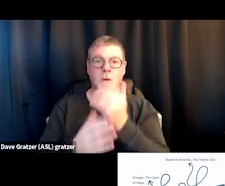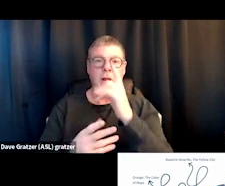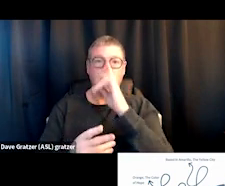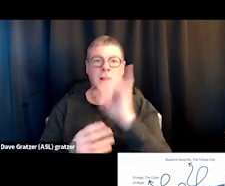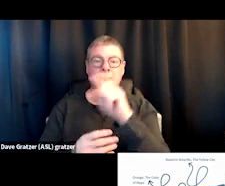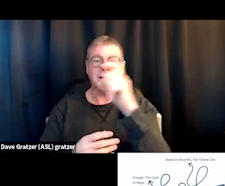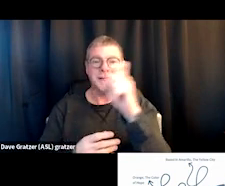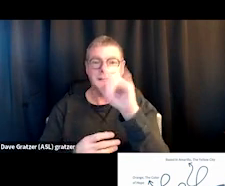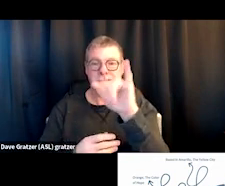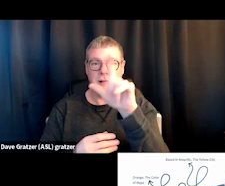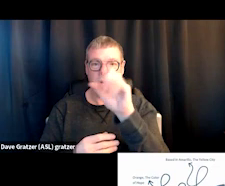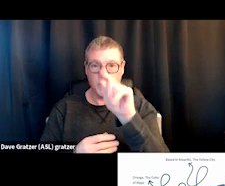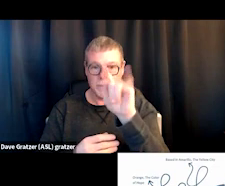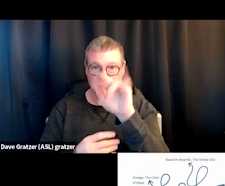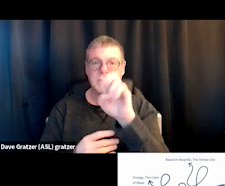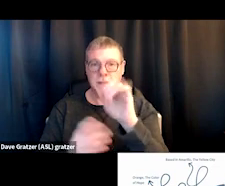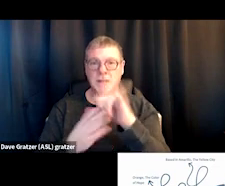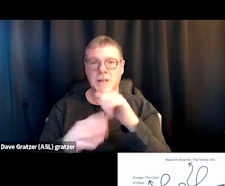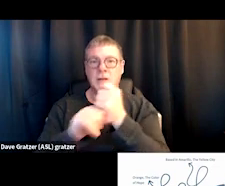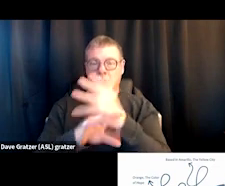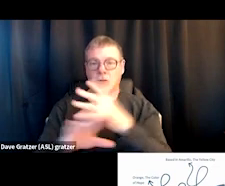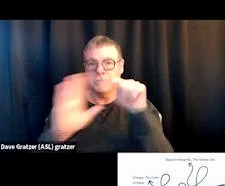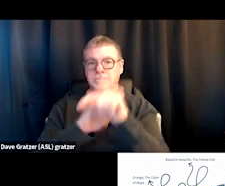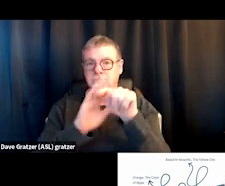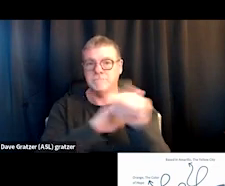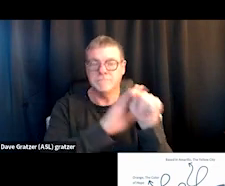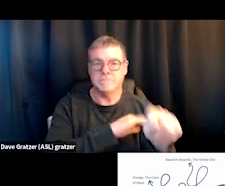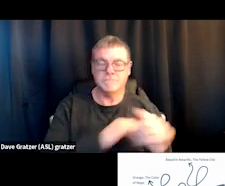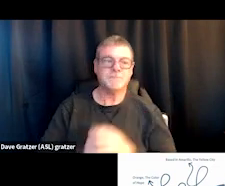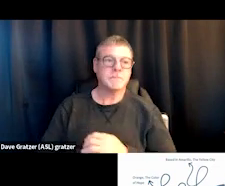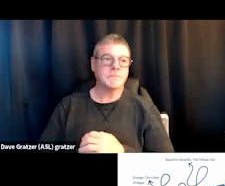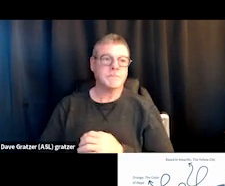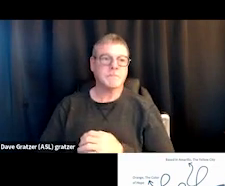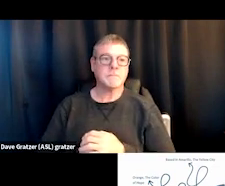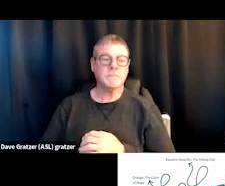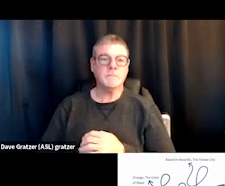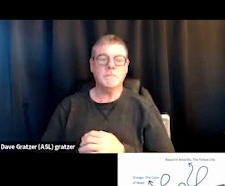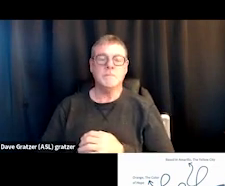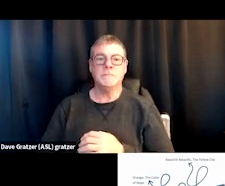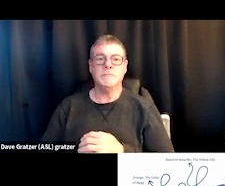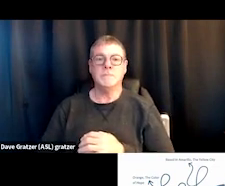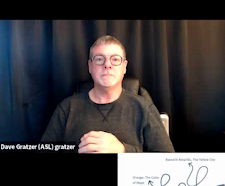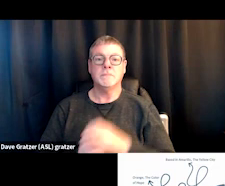that are causing, you know, fatalities. So what's happened is recovery housing,